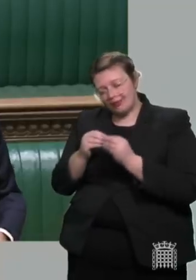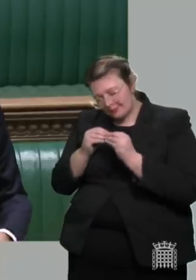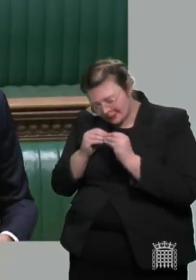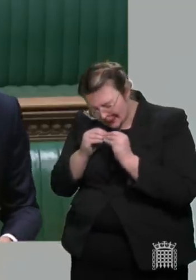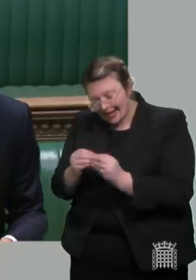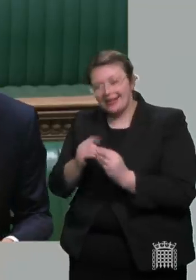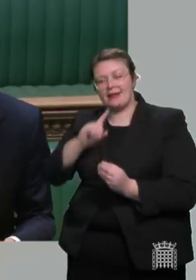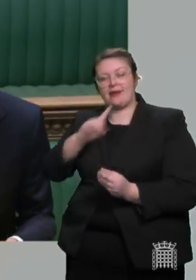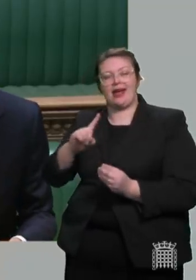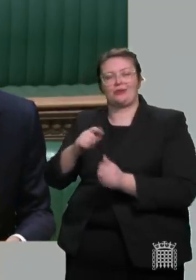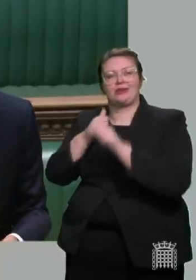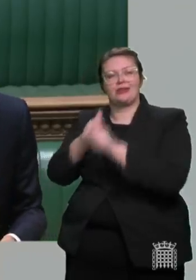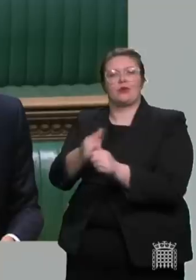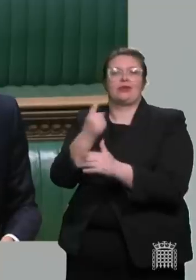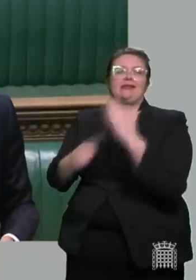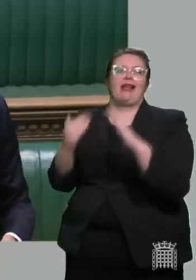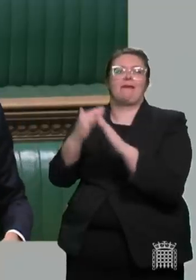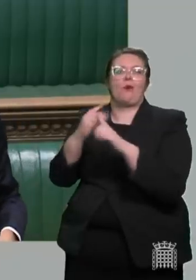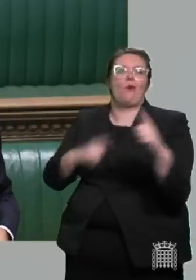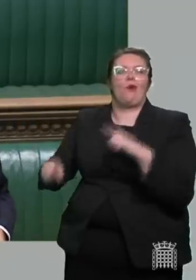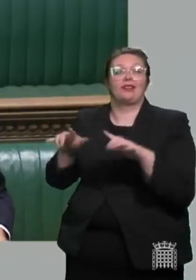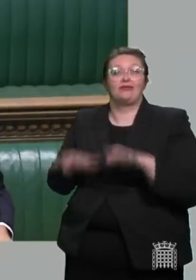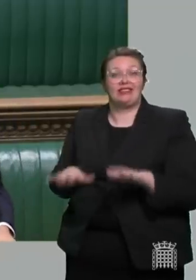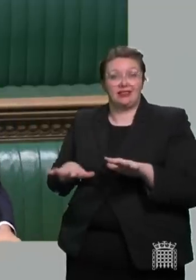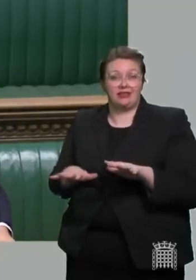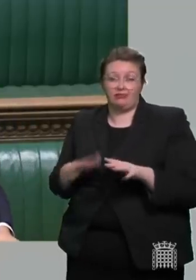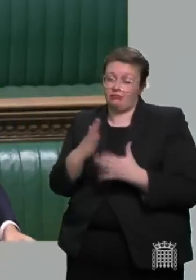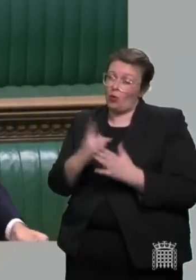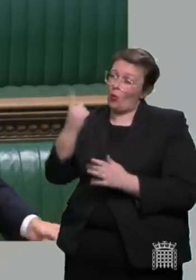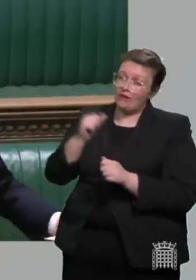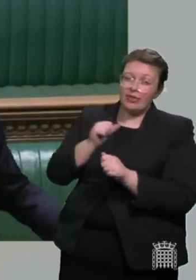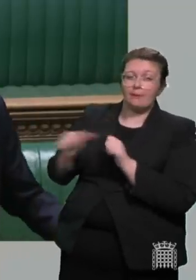one of the most generous programmes for self-employed people anywhere in the world.